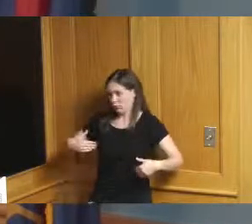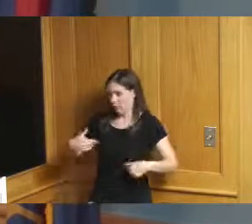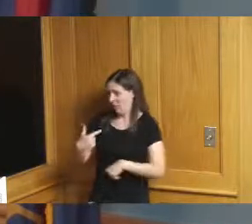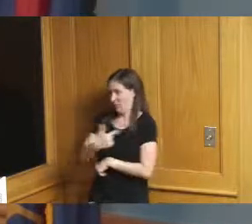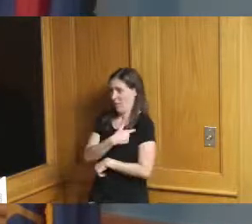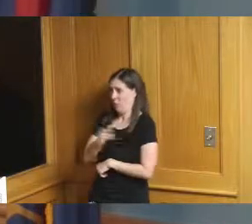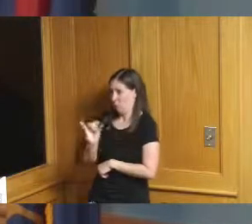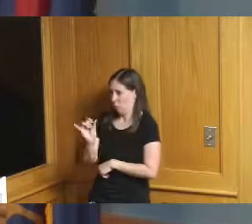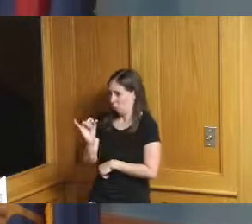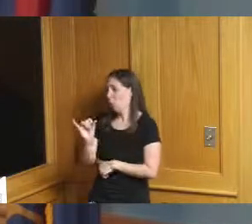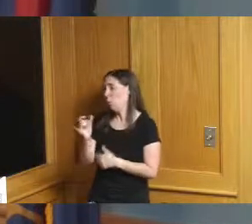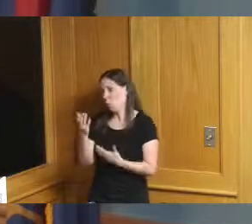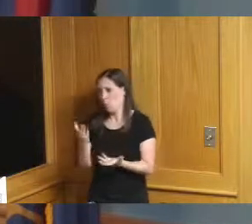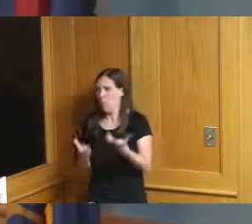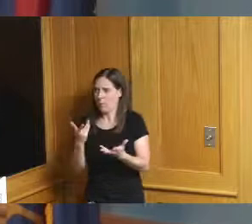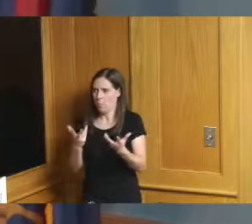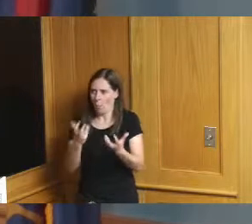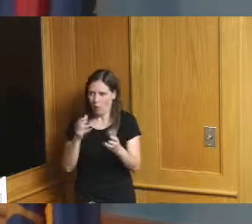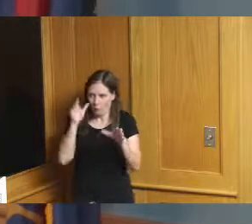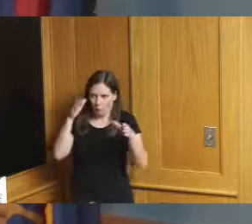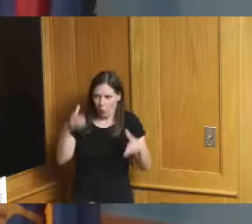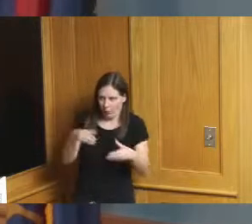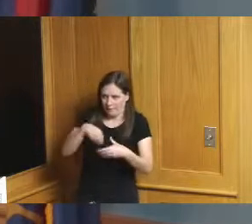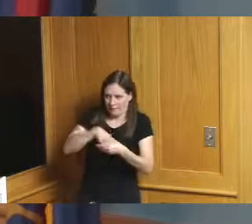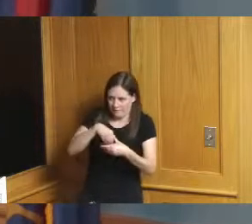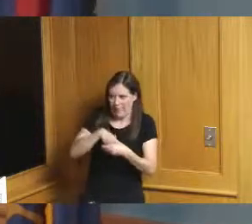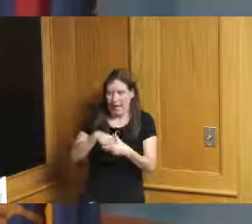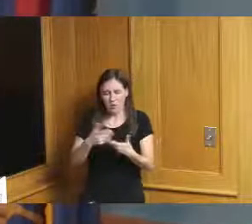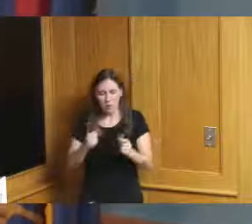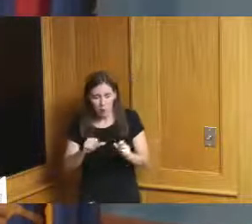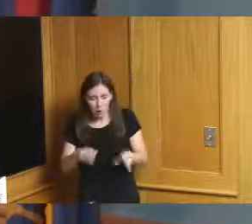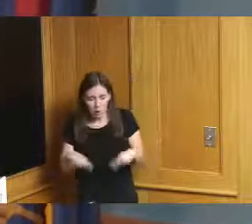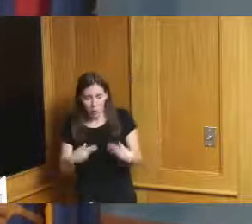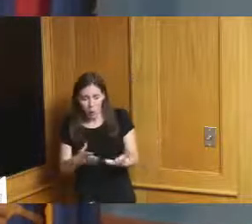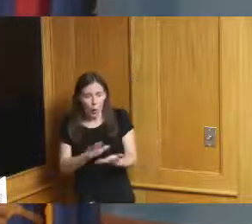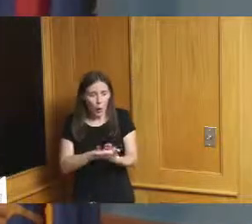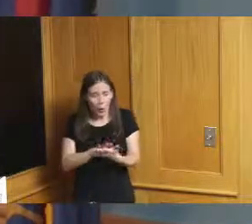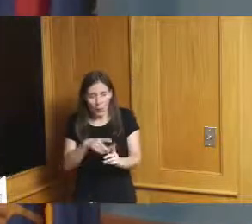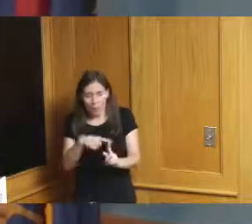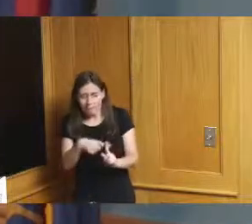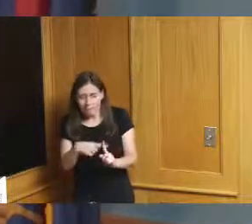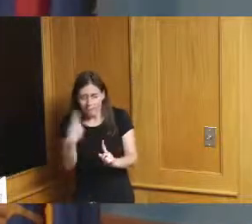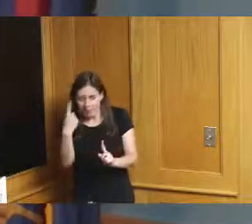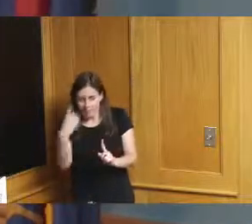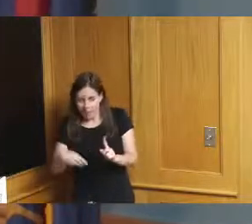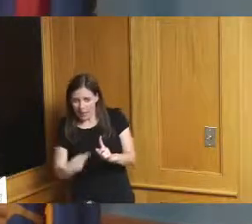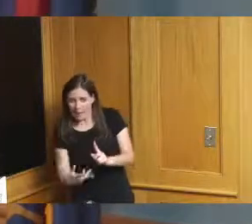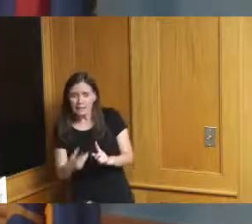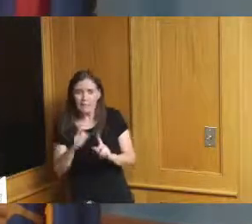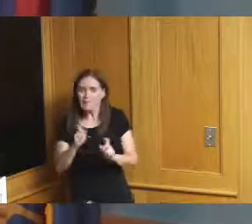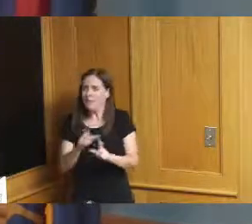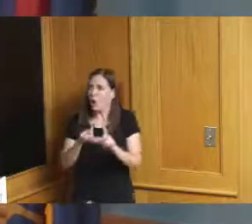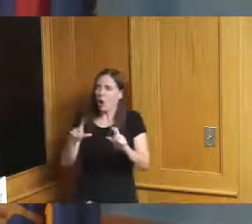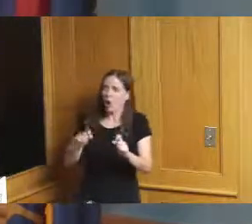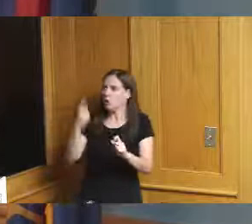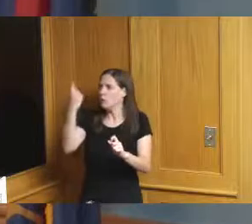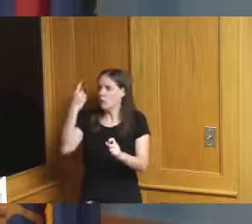least starting with internal incentives we can do it at the same time really so thank you very much